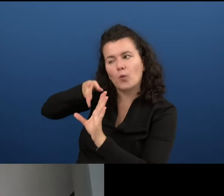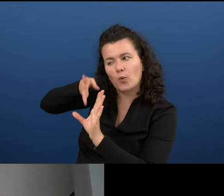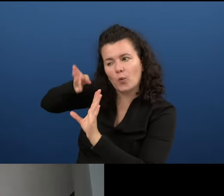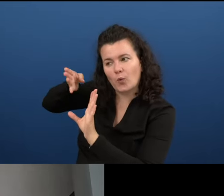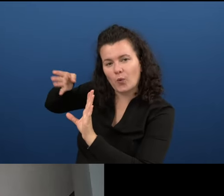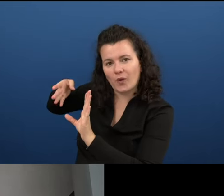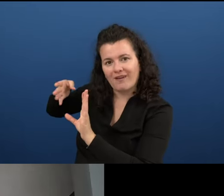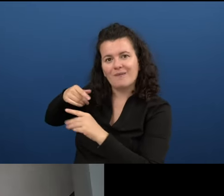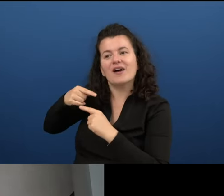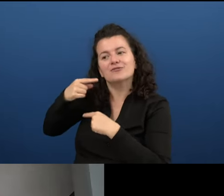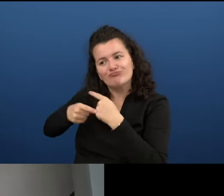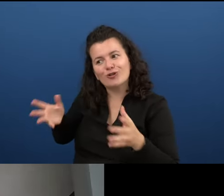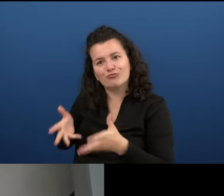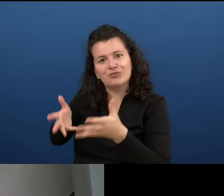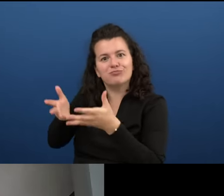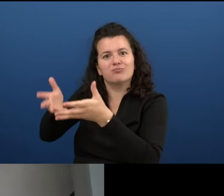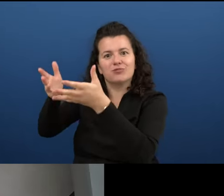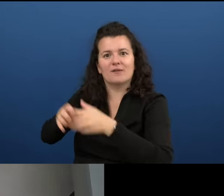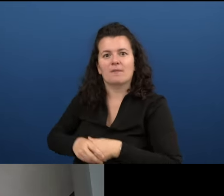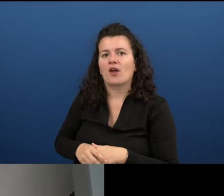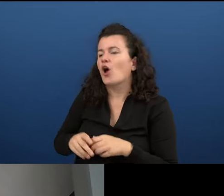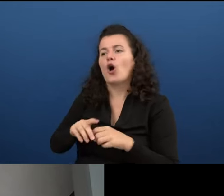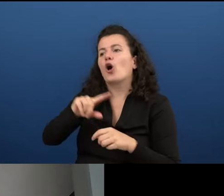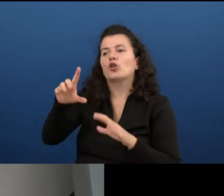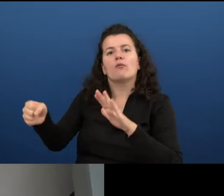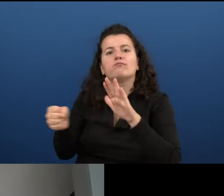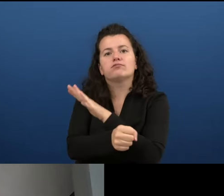systems as well as making them interoperable 14:35:53 with assistive technology at the